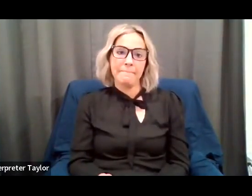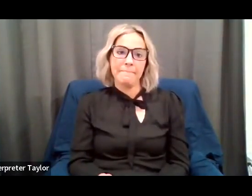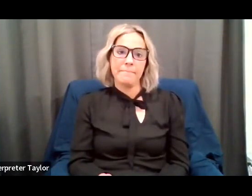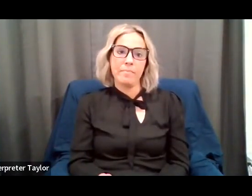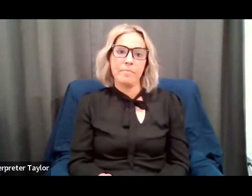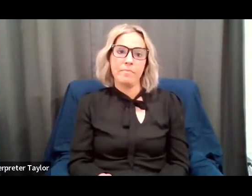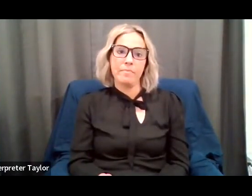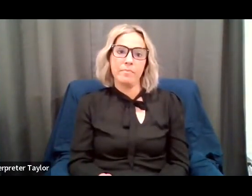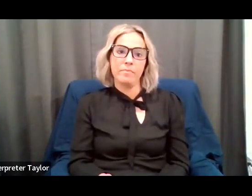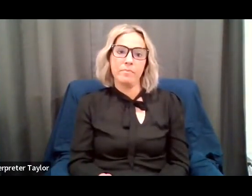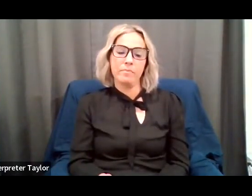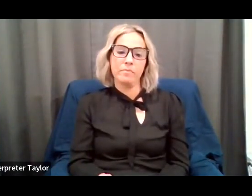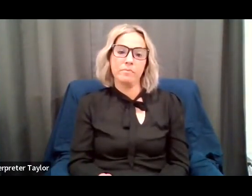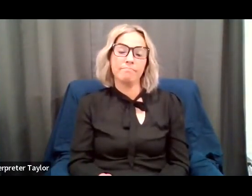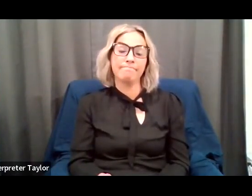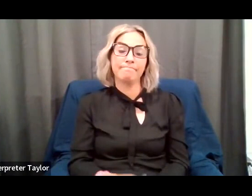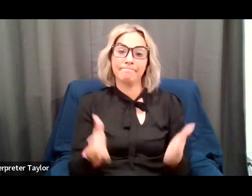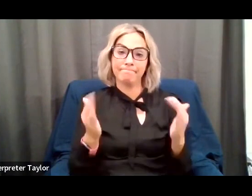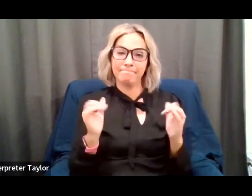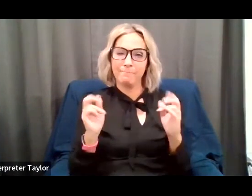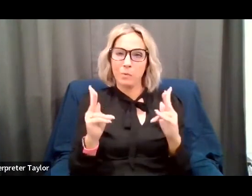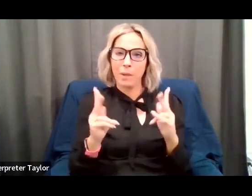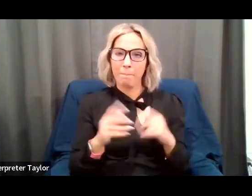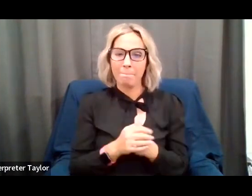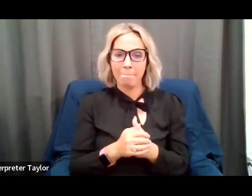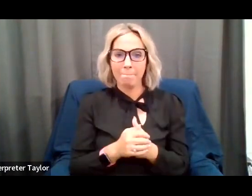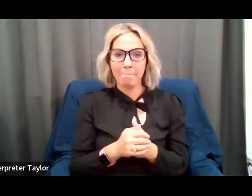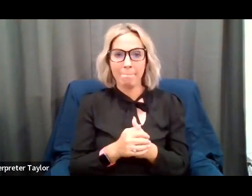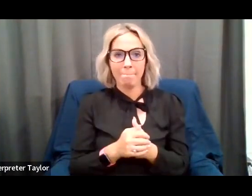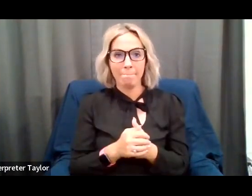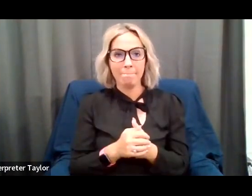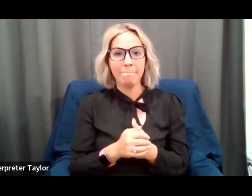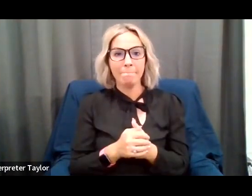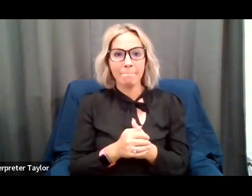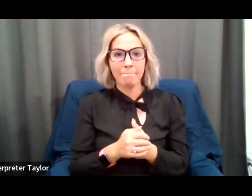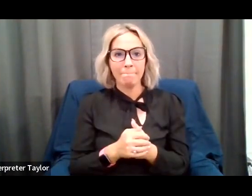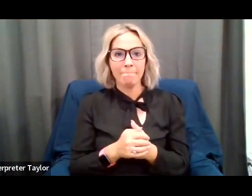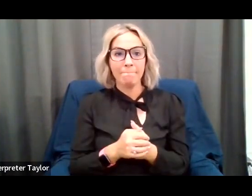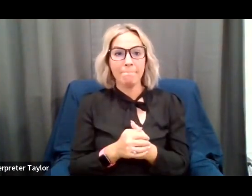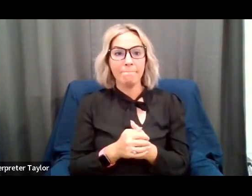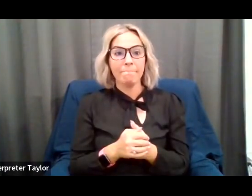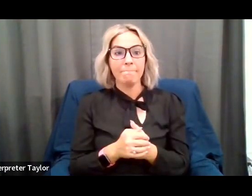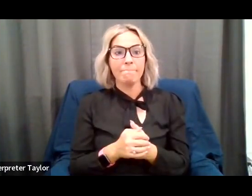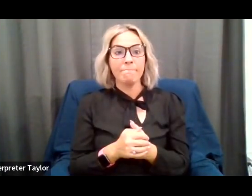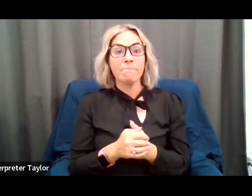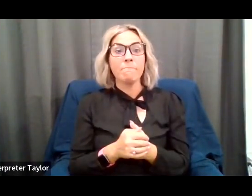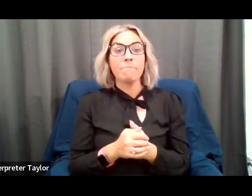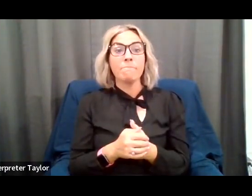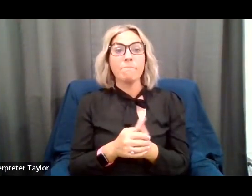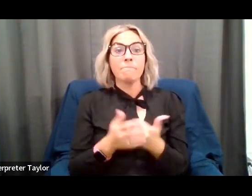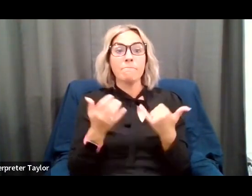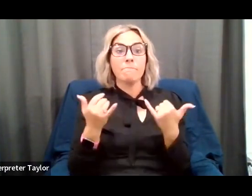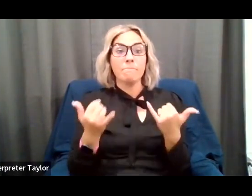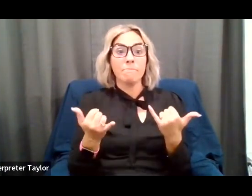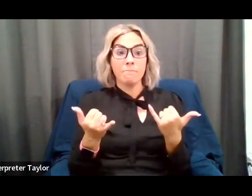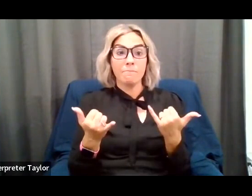Okay. Okay. Well, Kenya left?